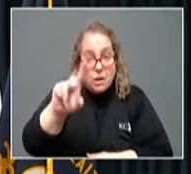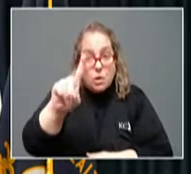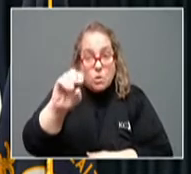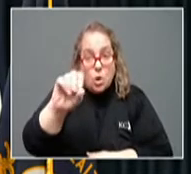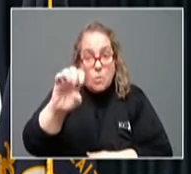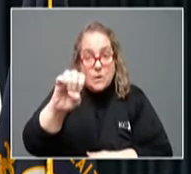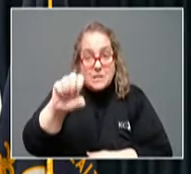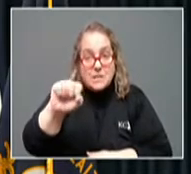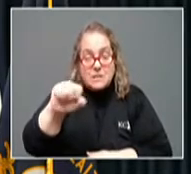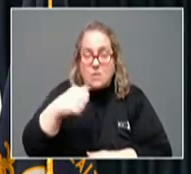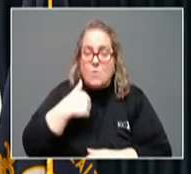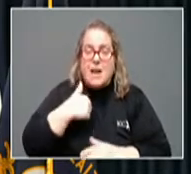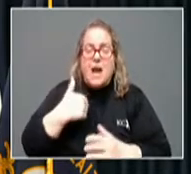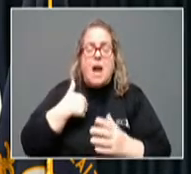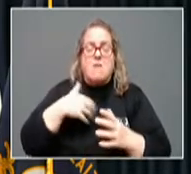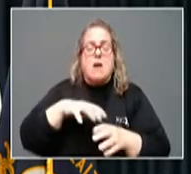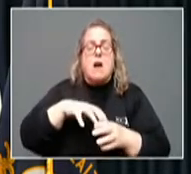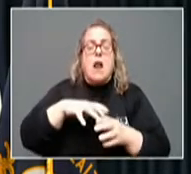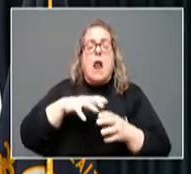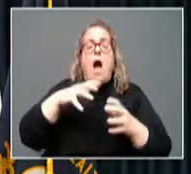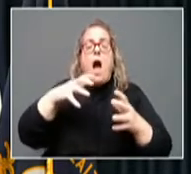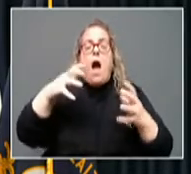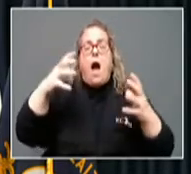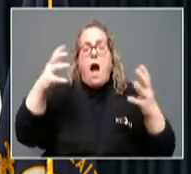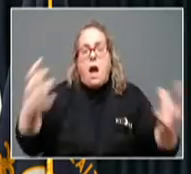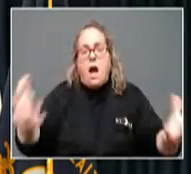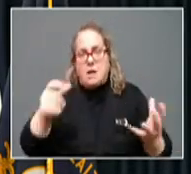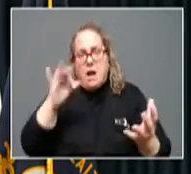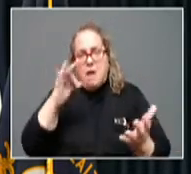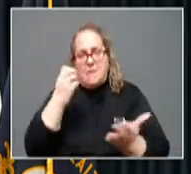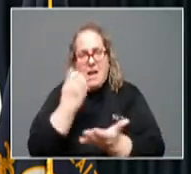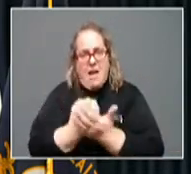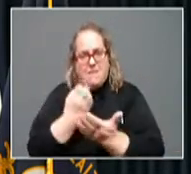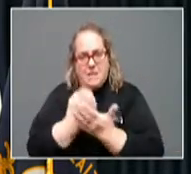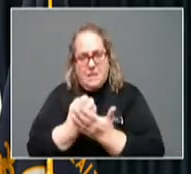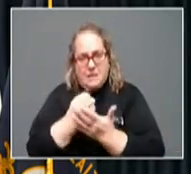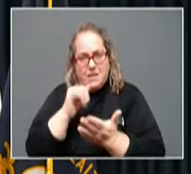Multiple mountains of evidence that the vaccines are safe and that they protect